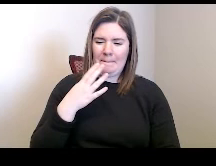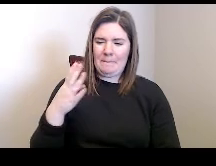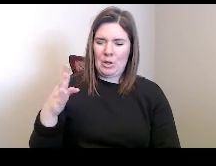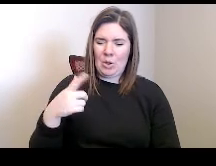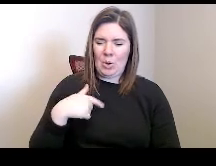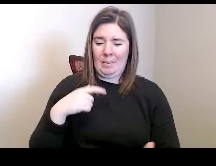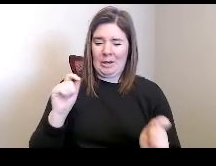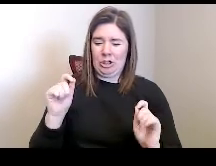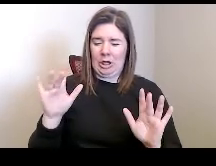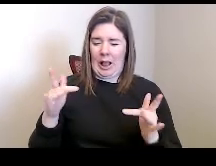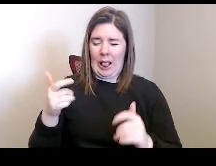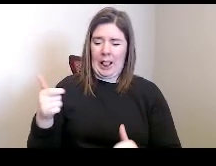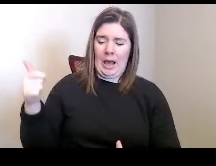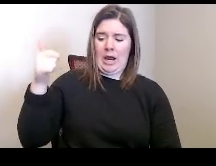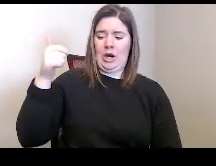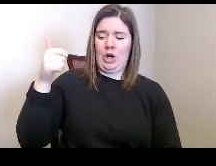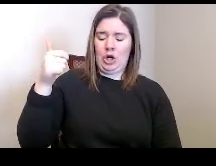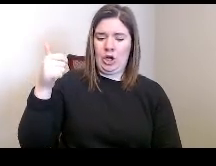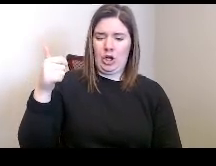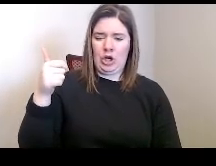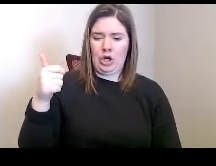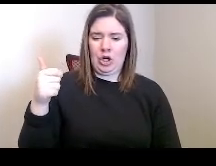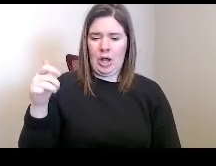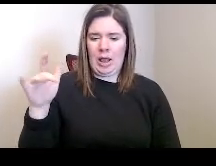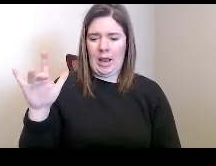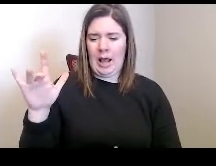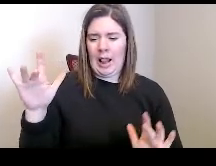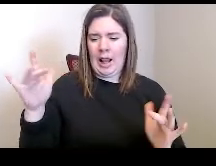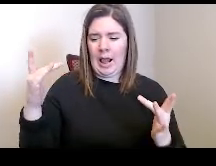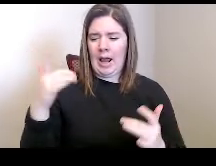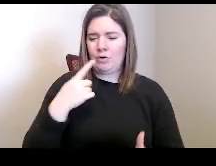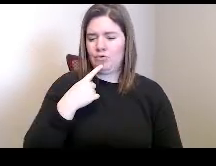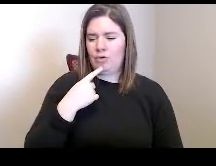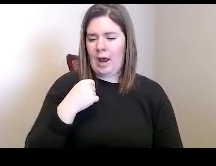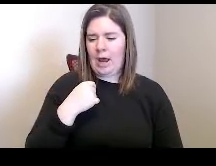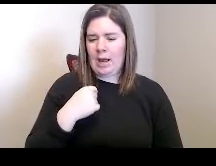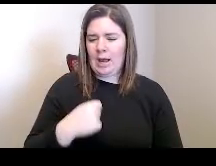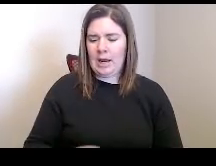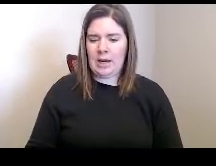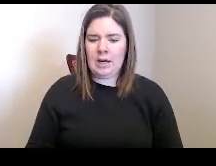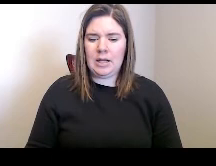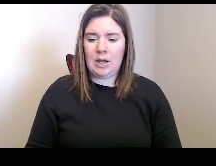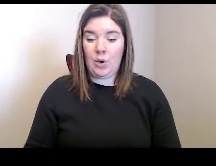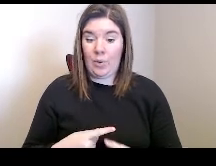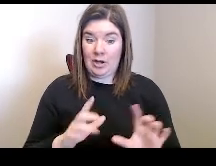colored, maybe, we'll pick like a light red. And as soon as I do that, I do in the